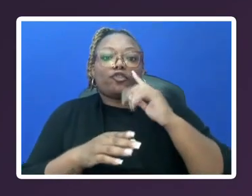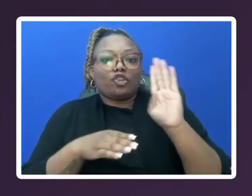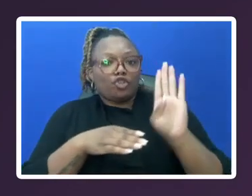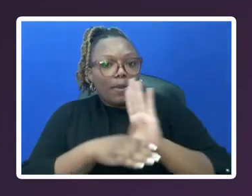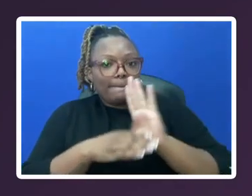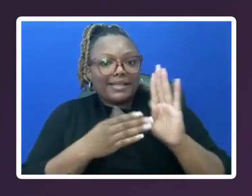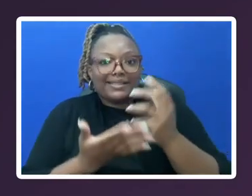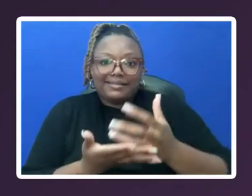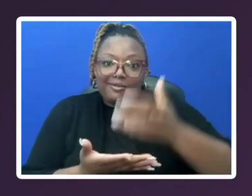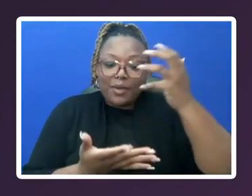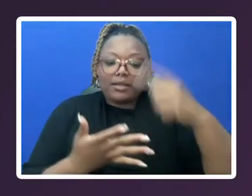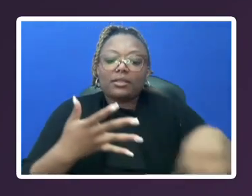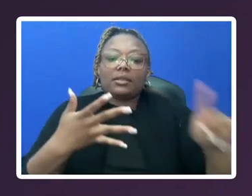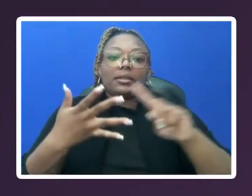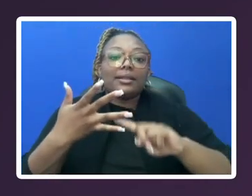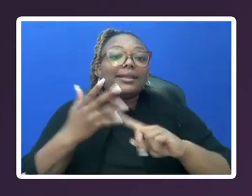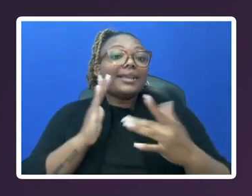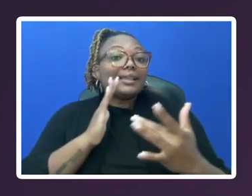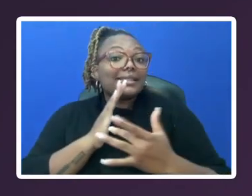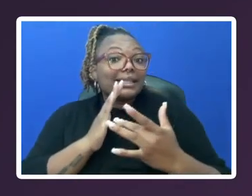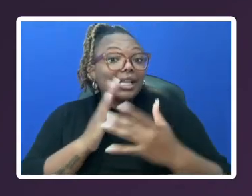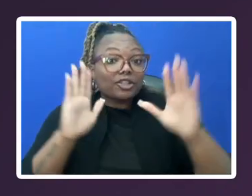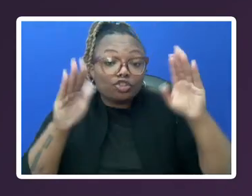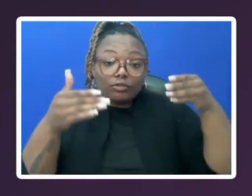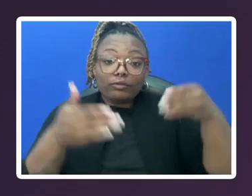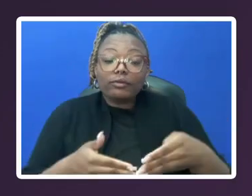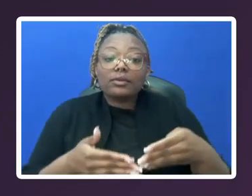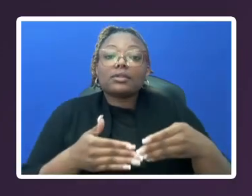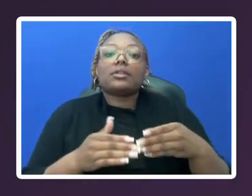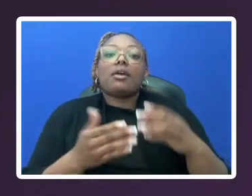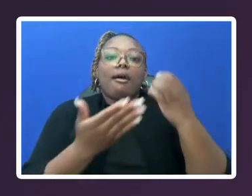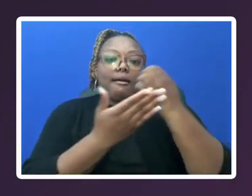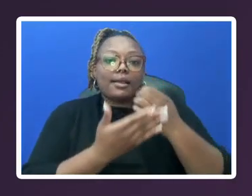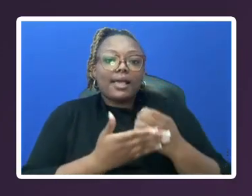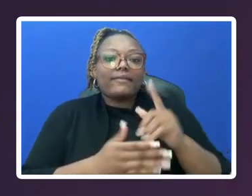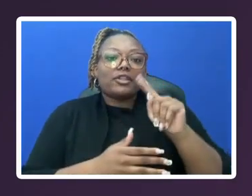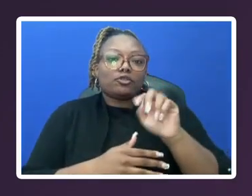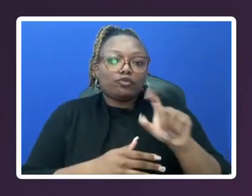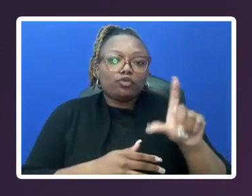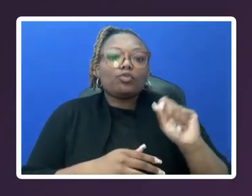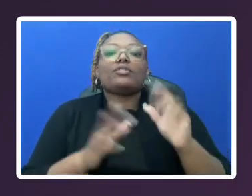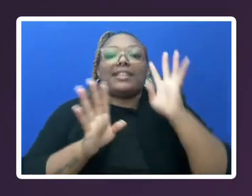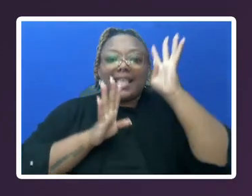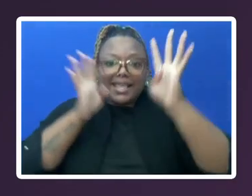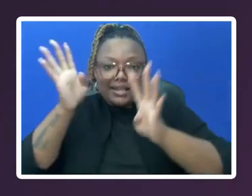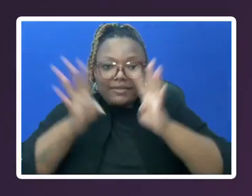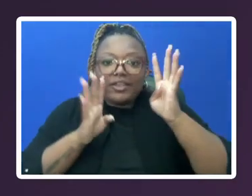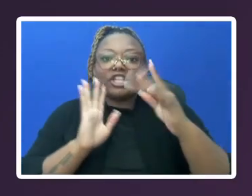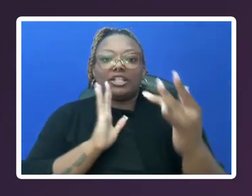The technological lens focuses on evidence of tools, innovation, or technology. And the